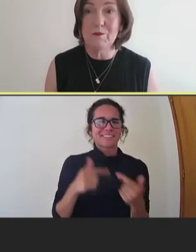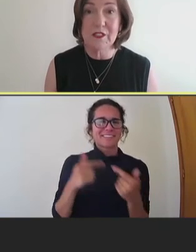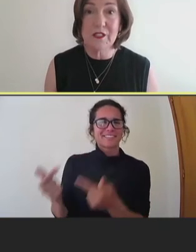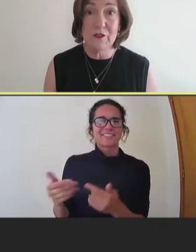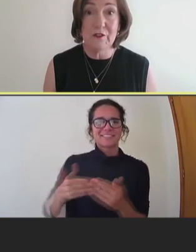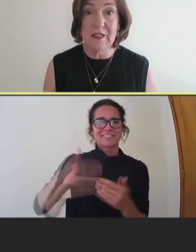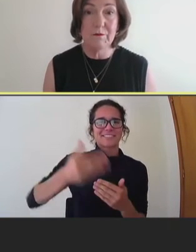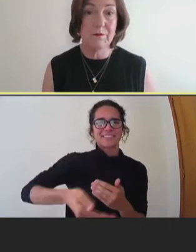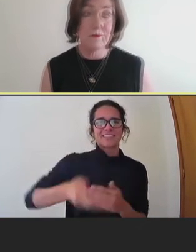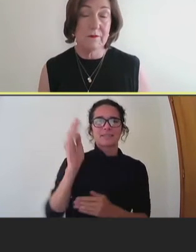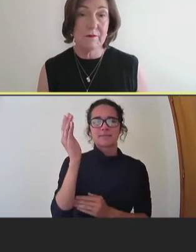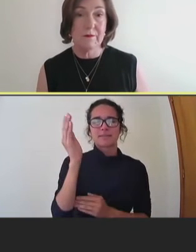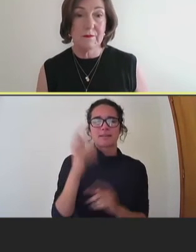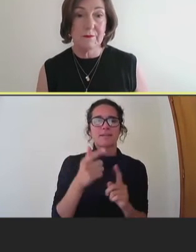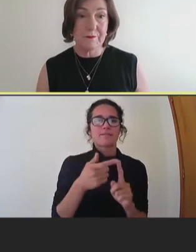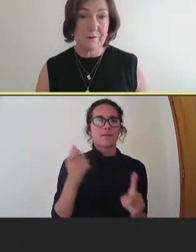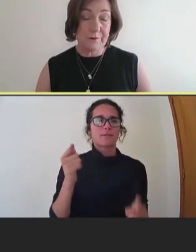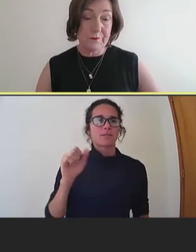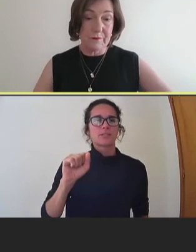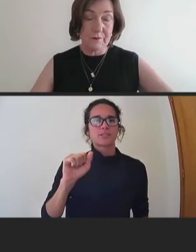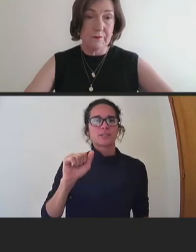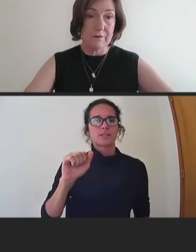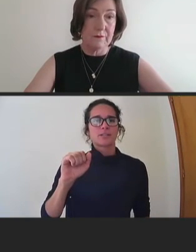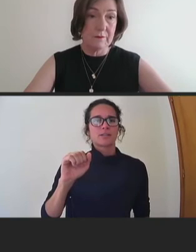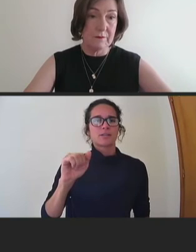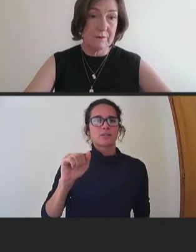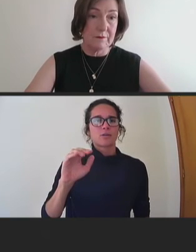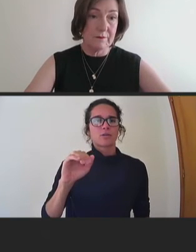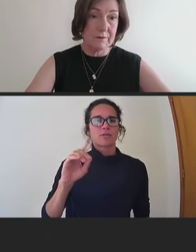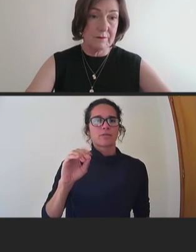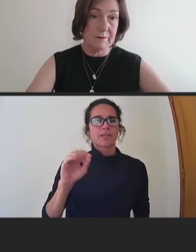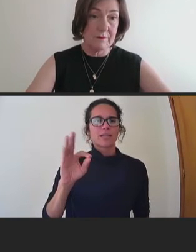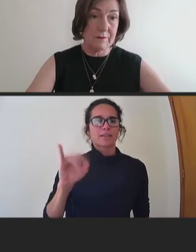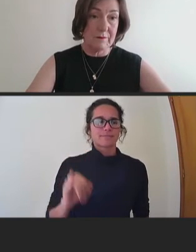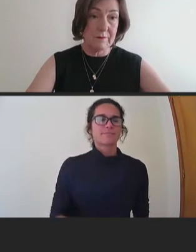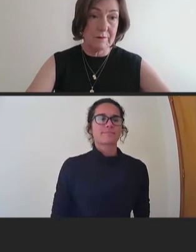Robert Hopkins: Thank you very much. Our next presenter is Julian